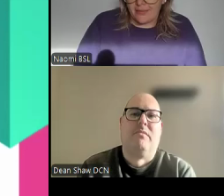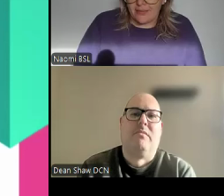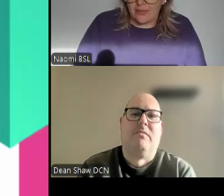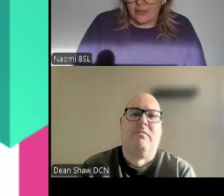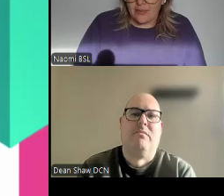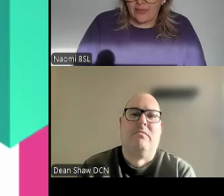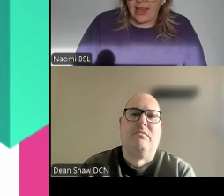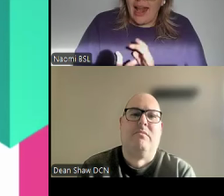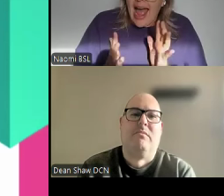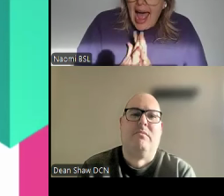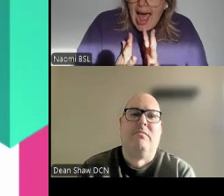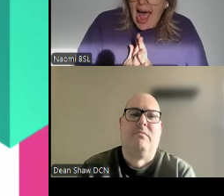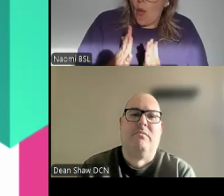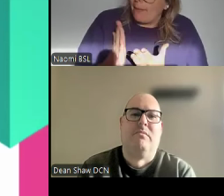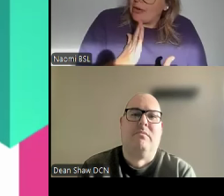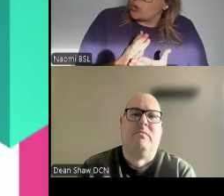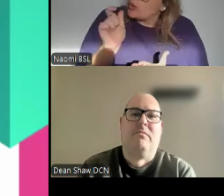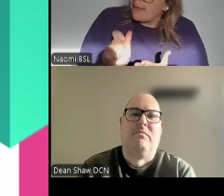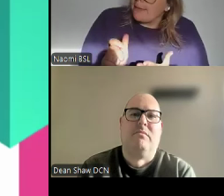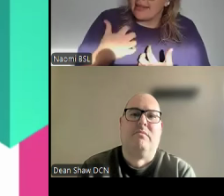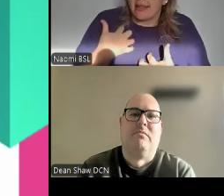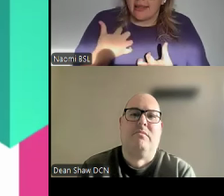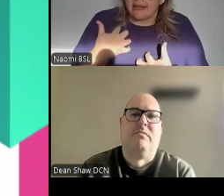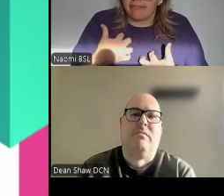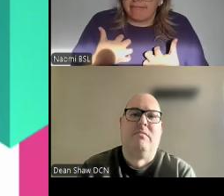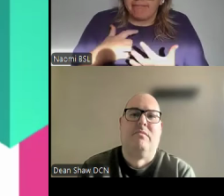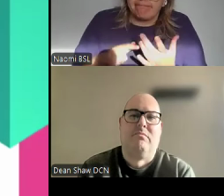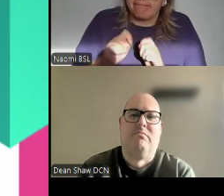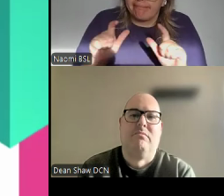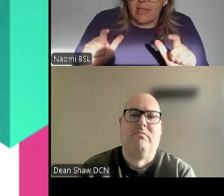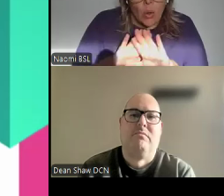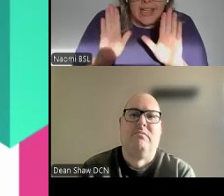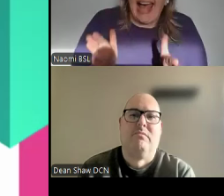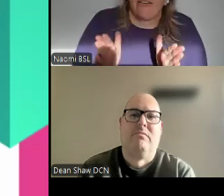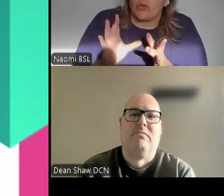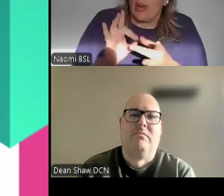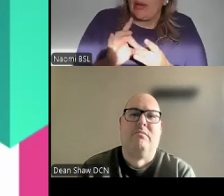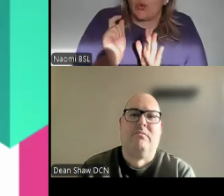How do you create that value? Value doesn't have to be a monetary value.